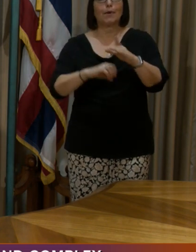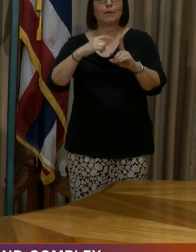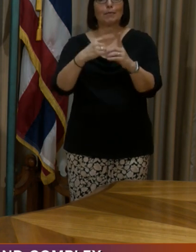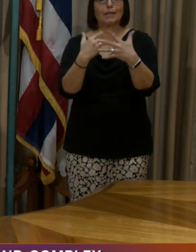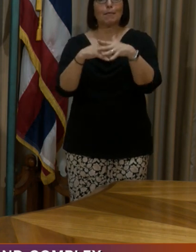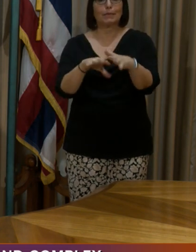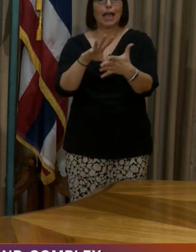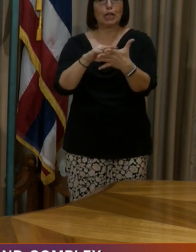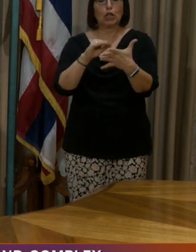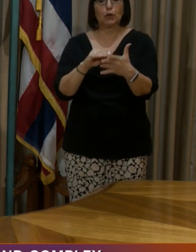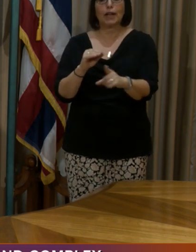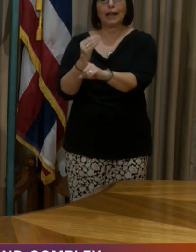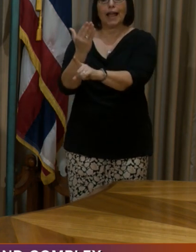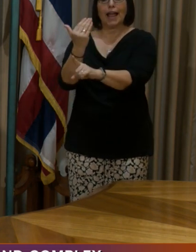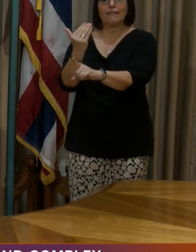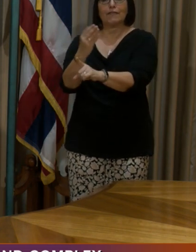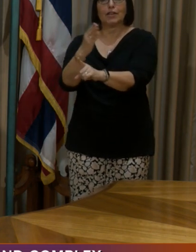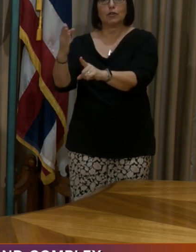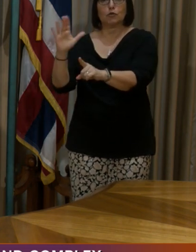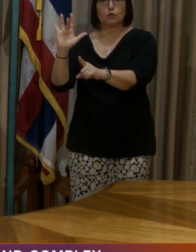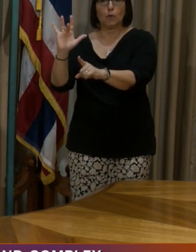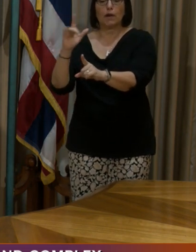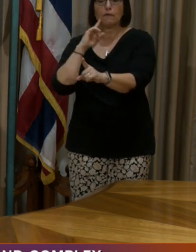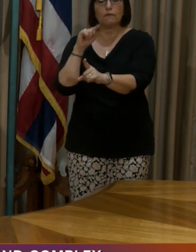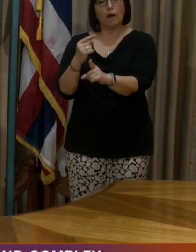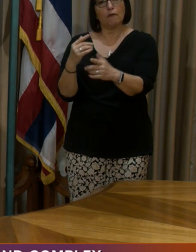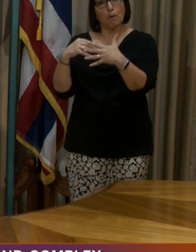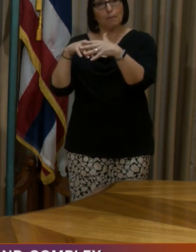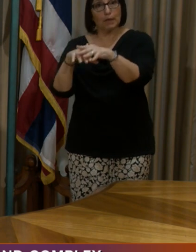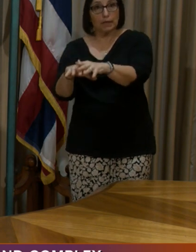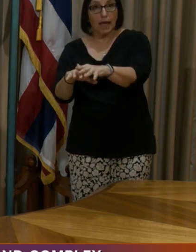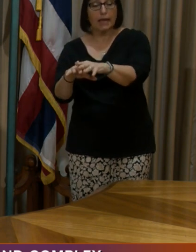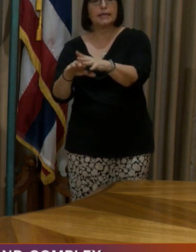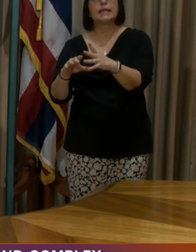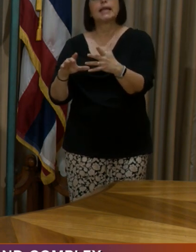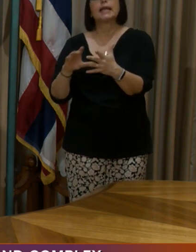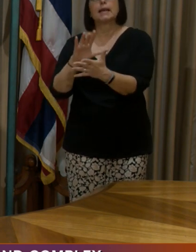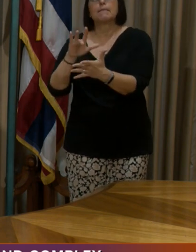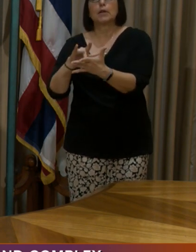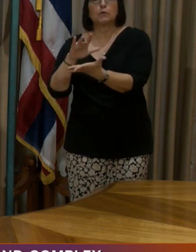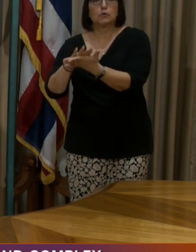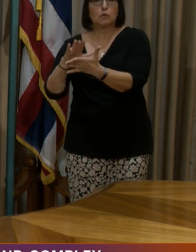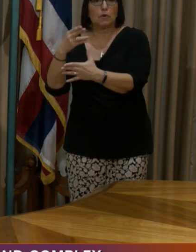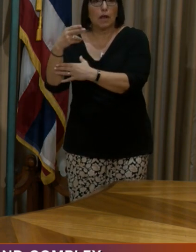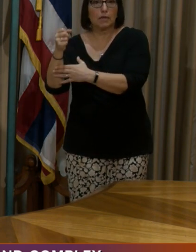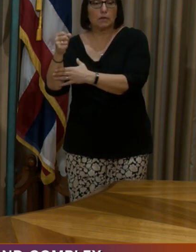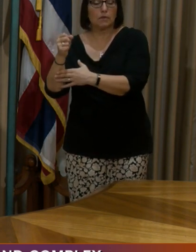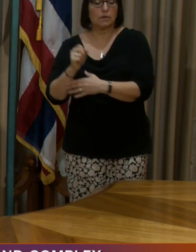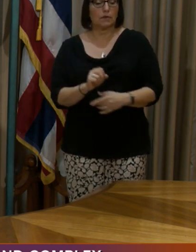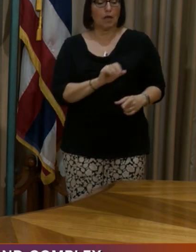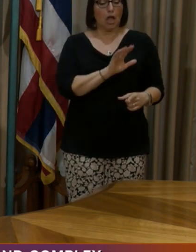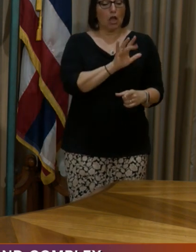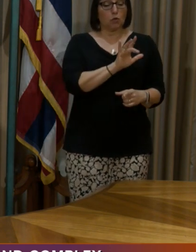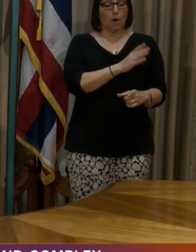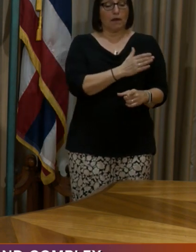5 TO 15 FOR IN PERSON FOR ELEMENTARY AND BLENDED LEARNING FOR SECONDARY 15 TO 25 FOR